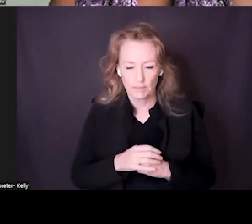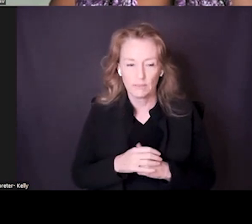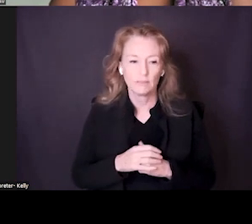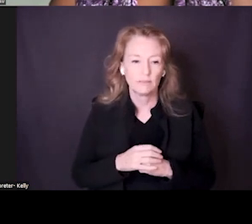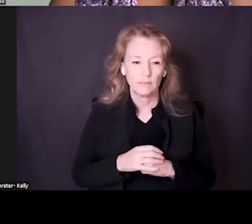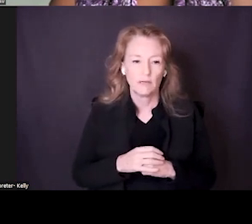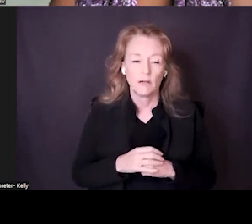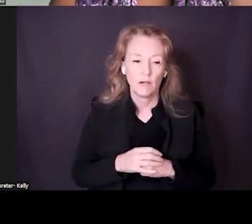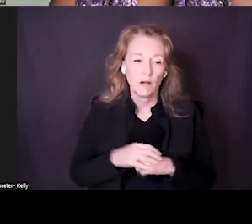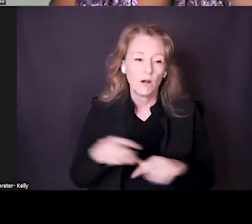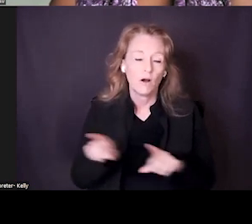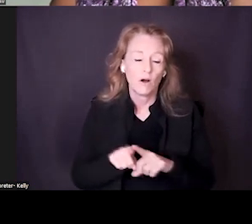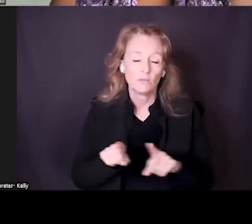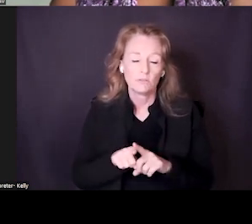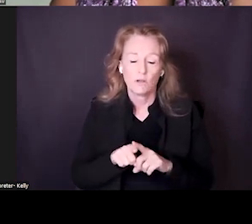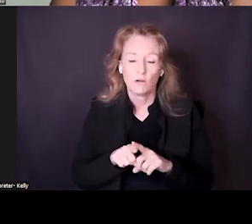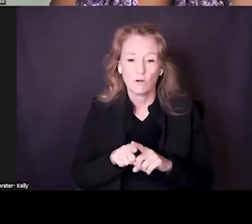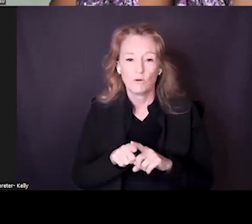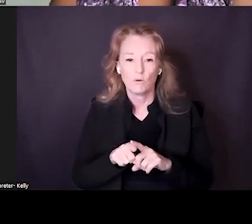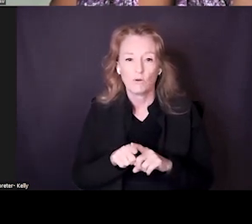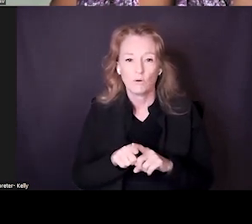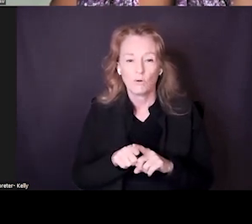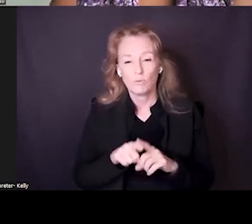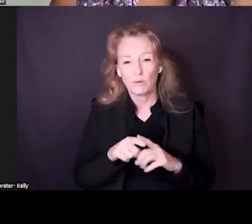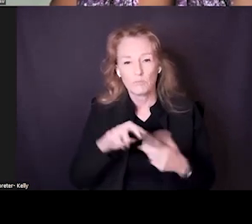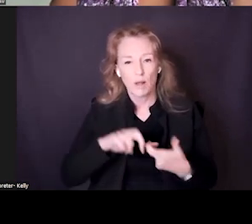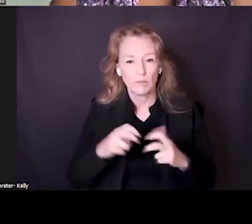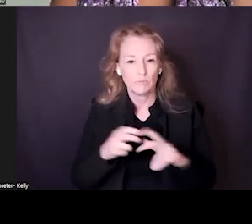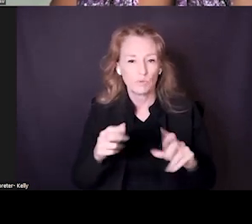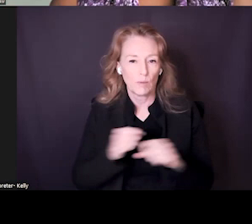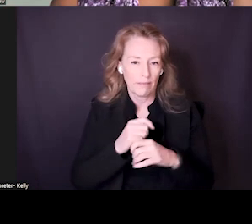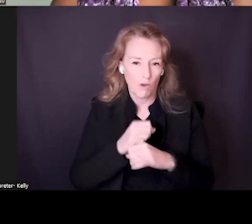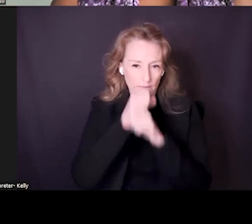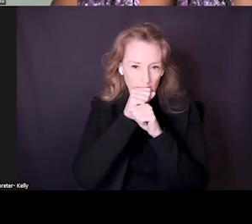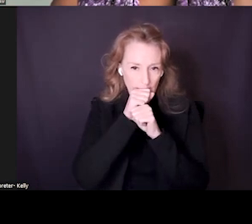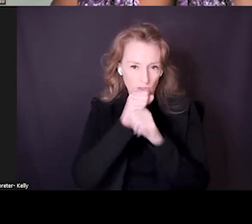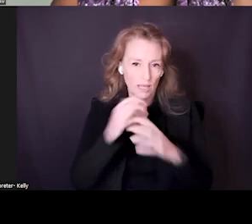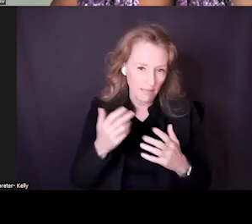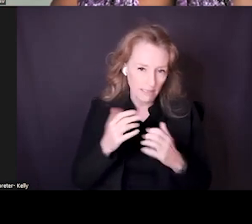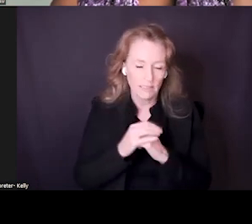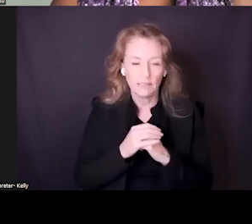THERE IS ALSO THE ISSUES AROUND CONFIDENTIALITY AND THAT CAN BE A CONCERN AS WELL.